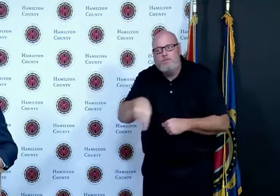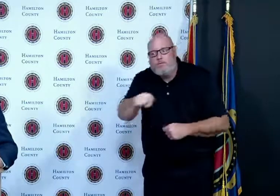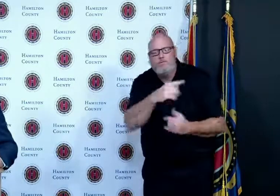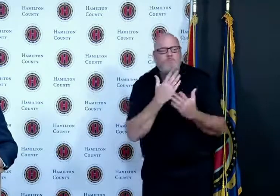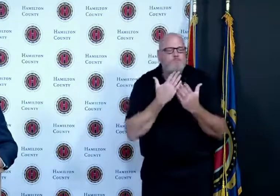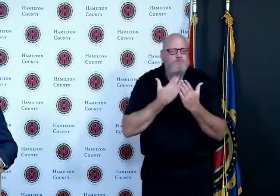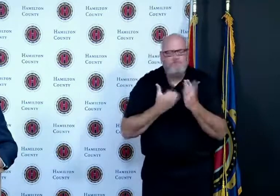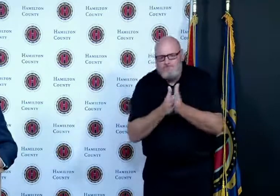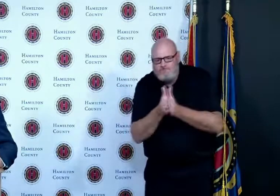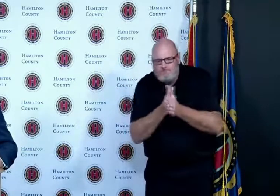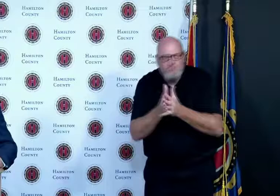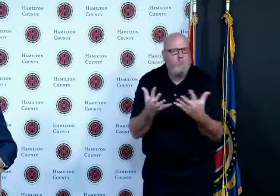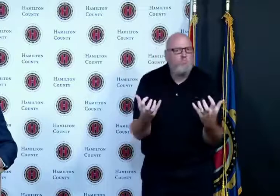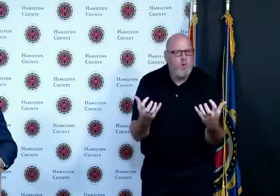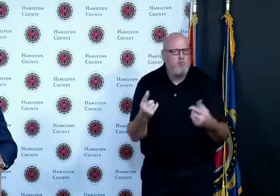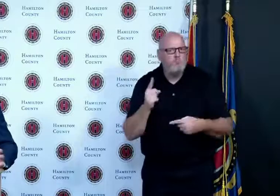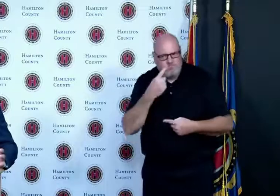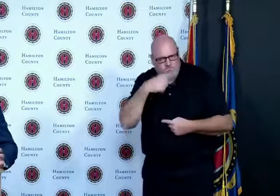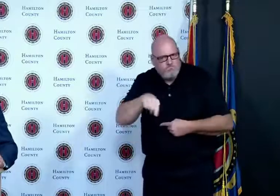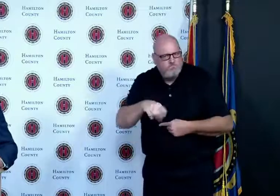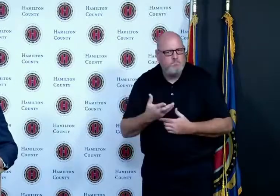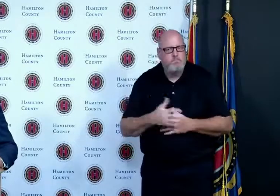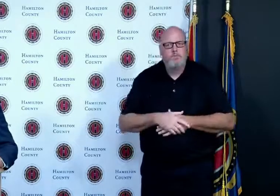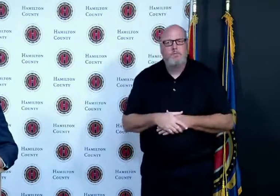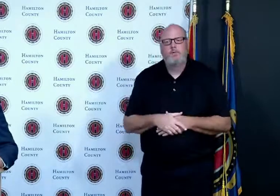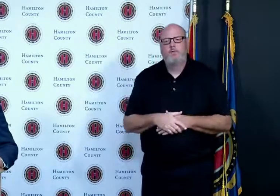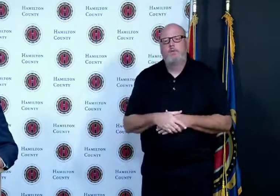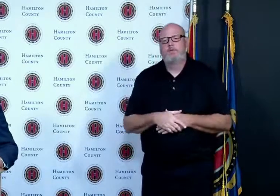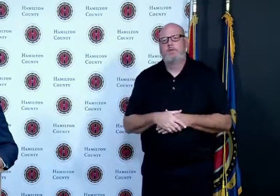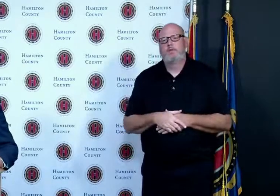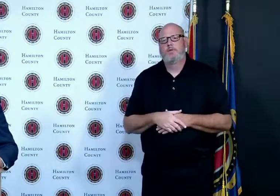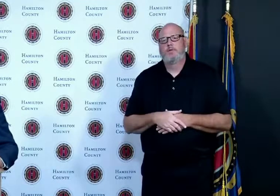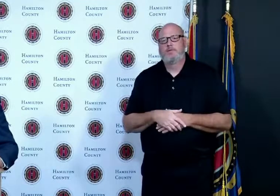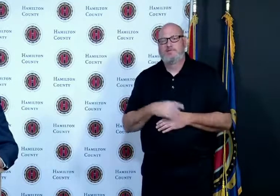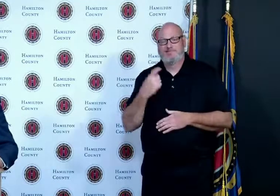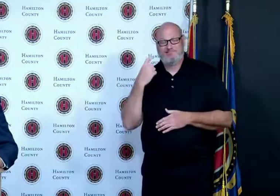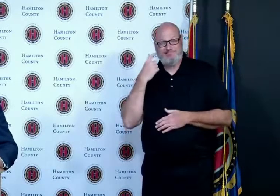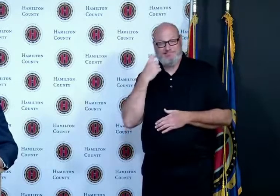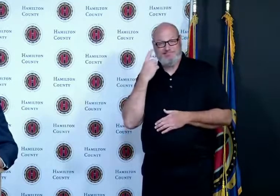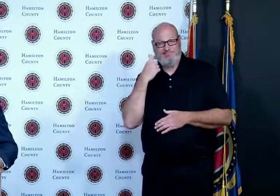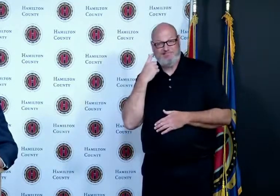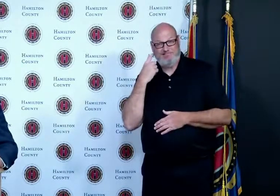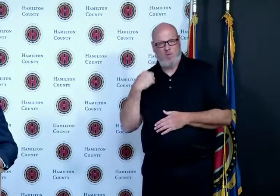manufactured home park and we're able to vaccinate residents where they live we're going to set up